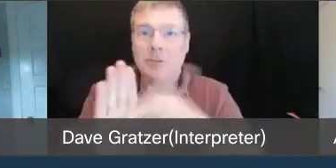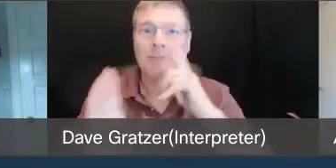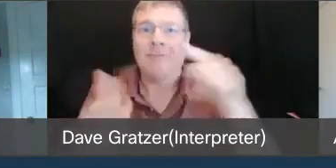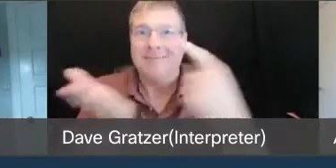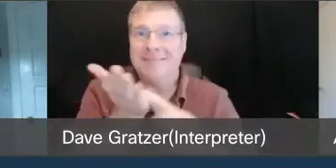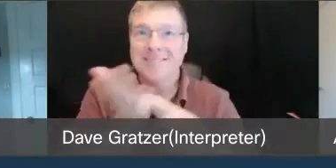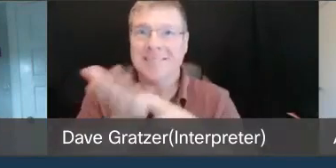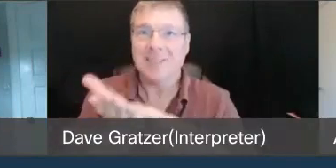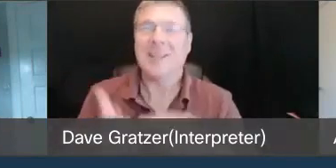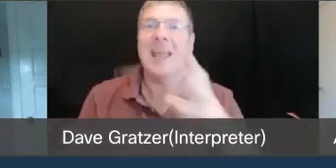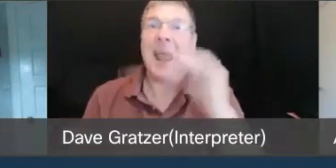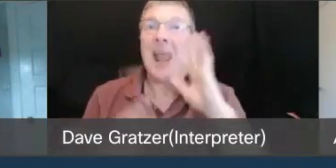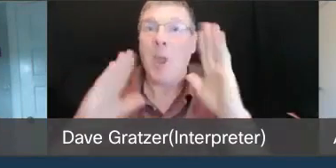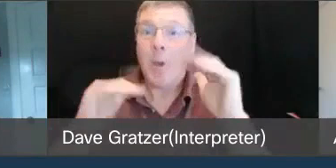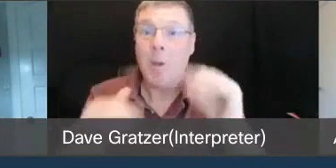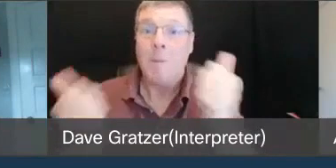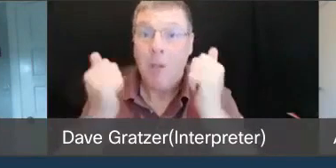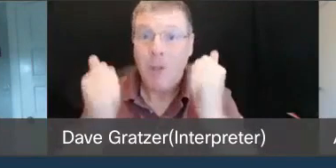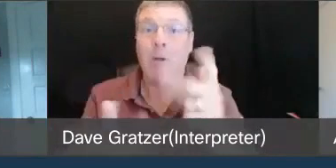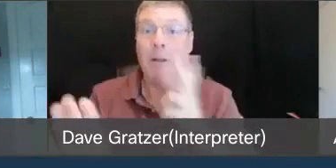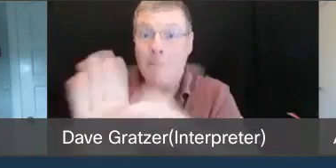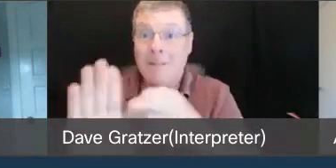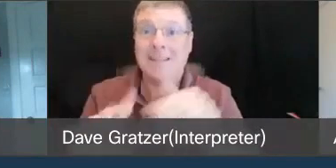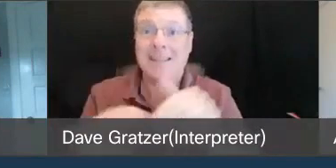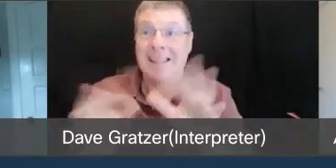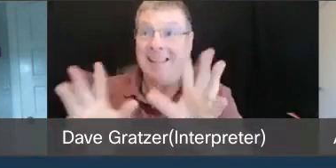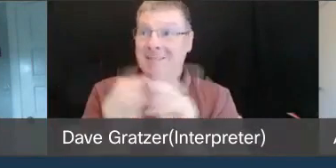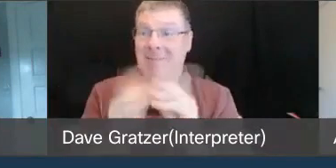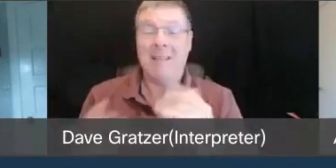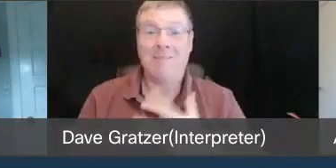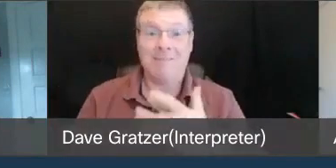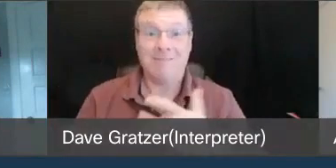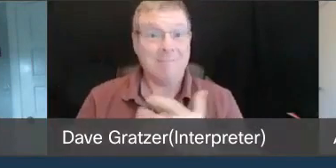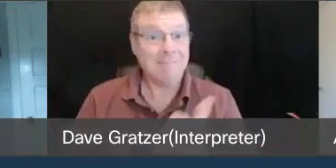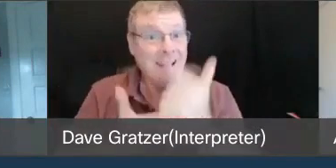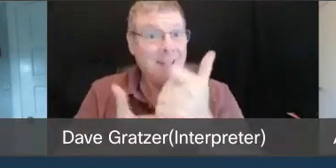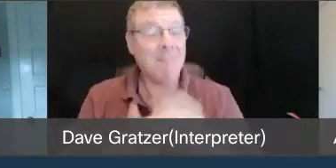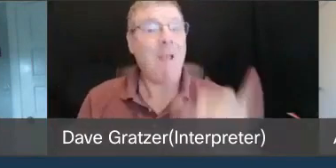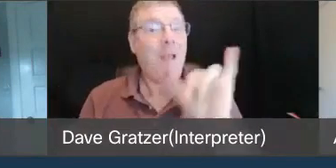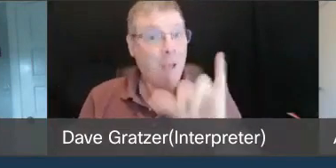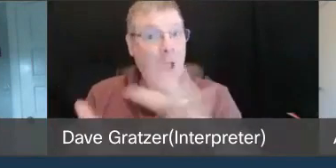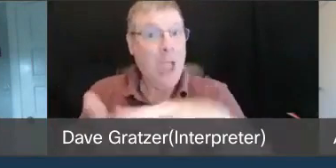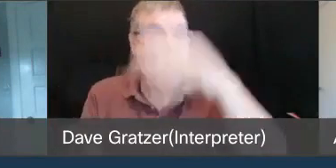I hope that everyone participating in the webinar found this helpful and maybe got some good pointers for your future